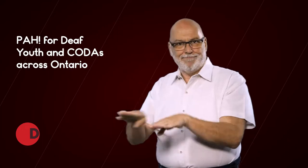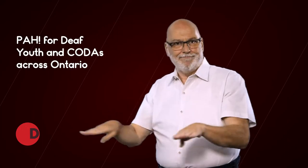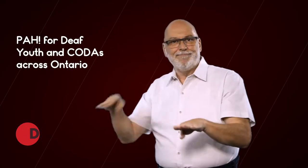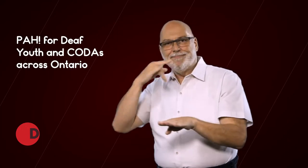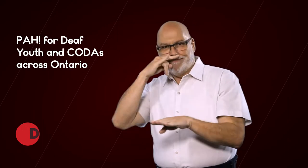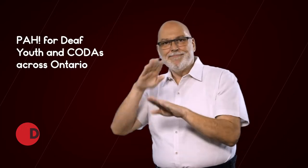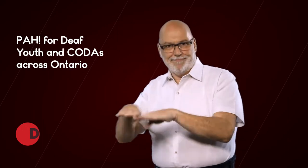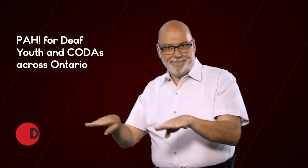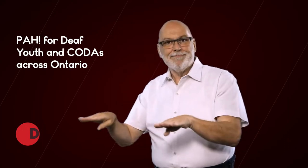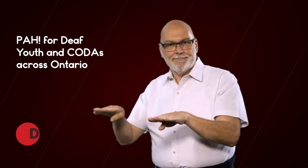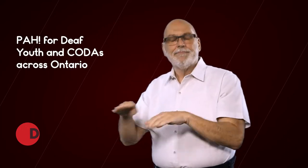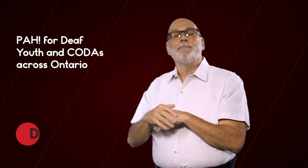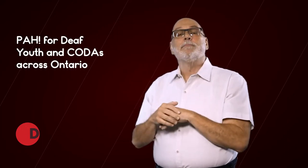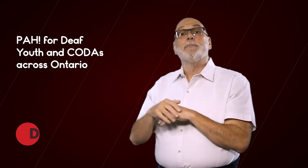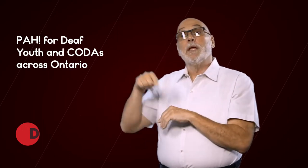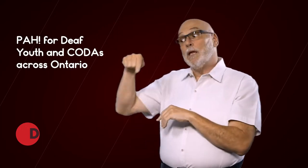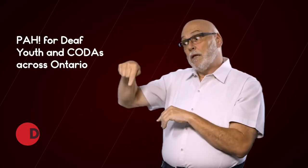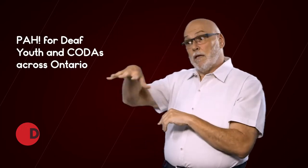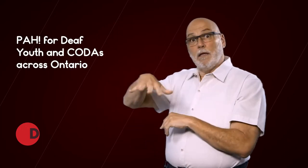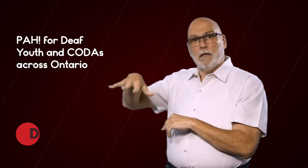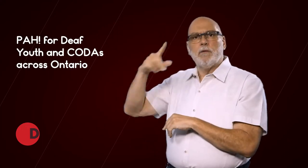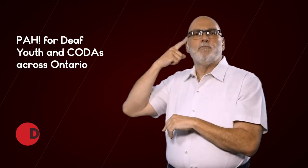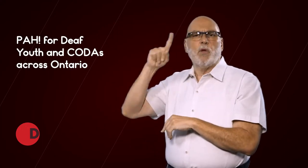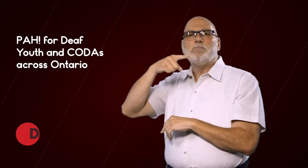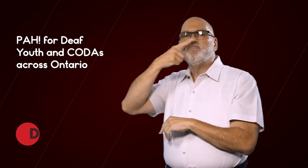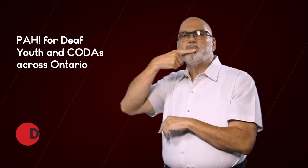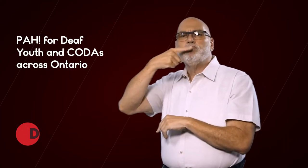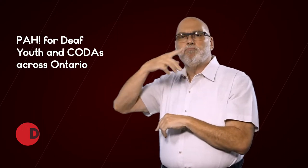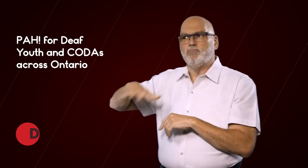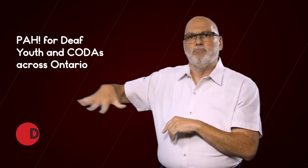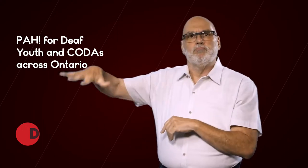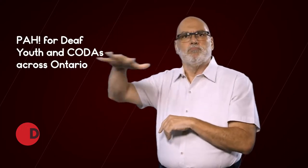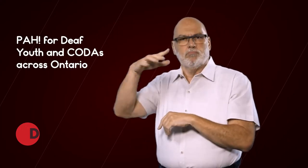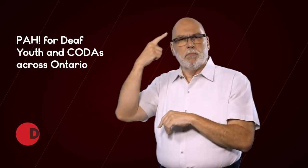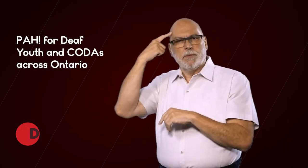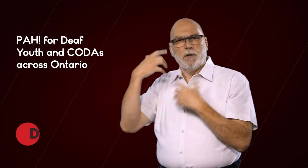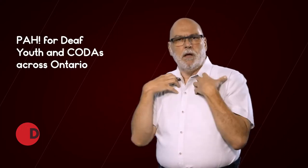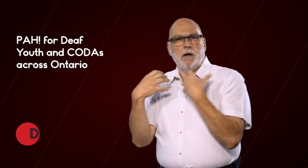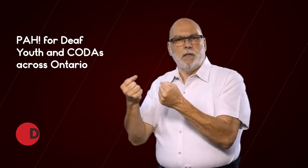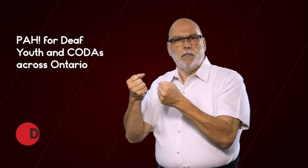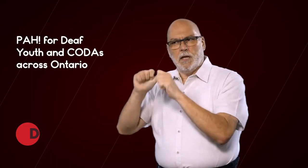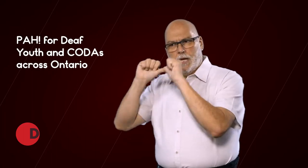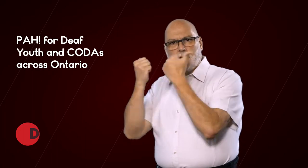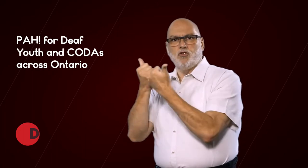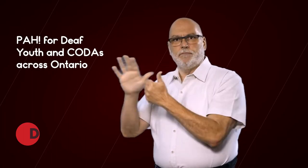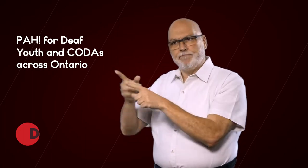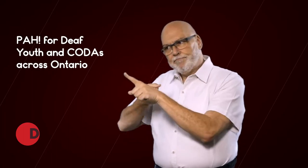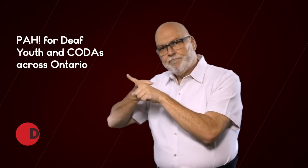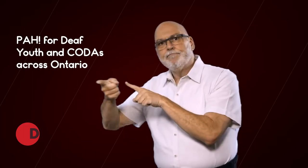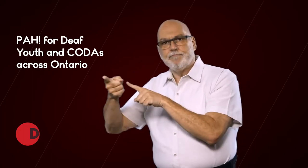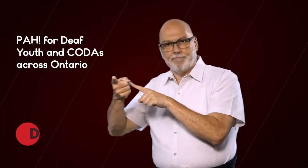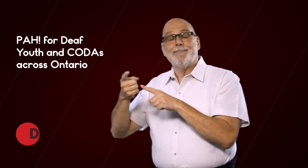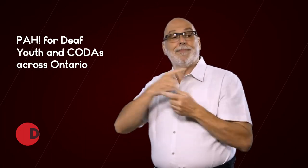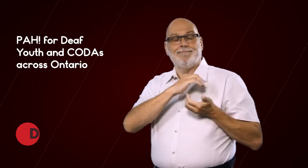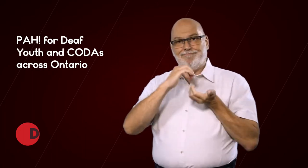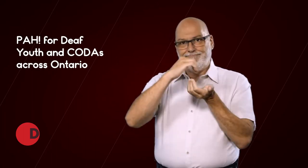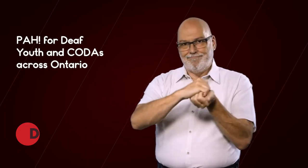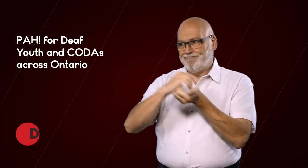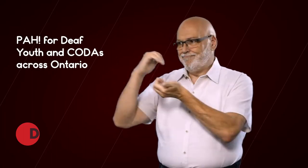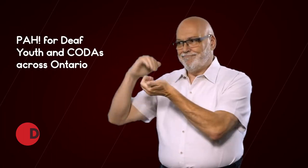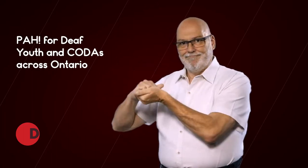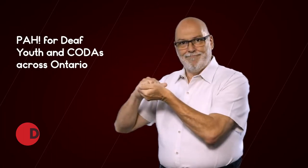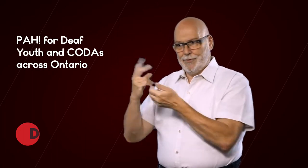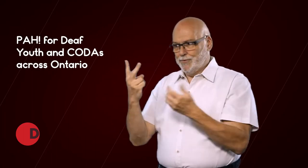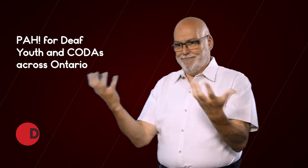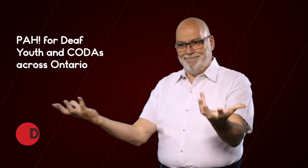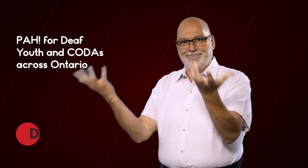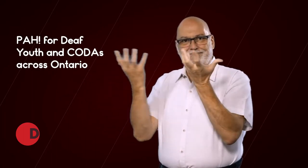which is a local hearing children mental health agency.